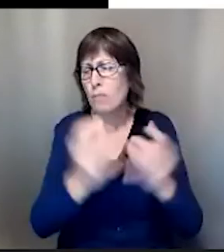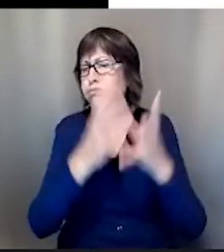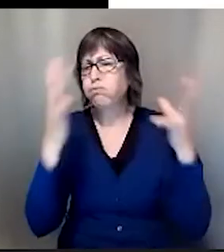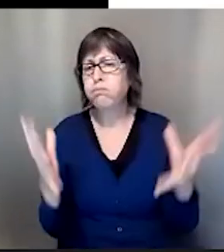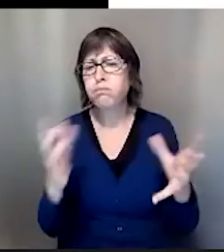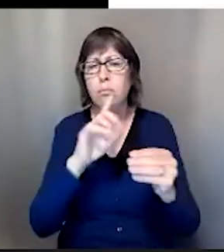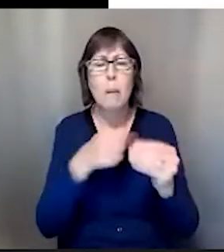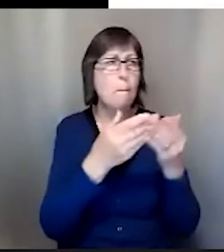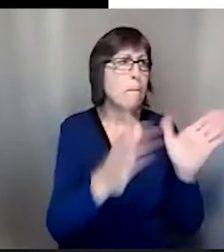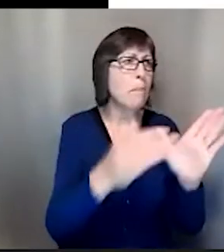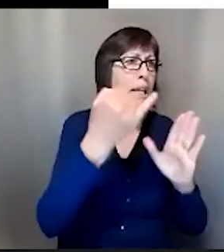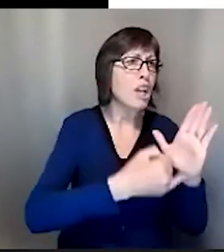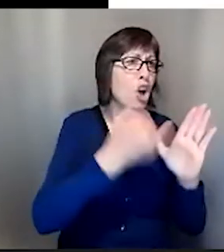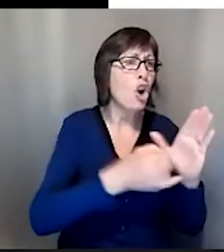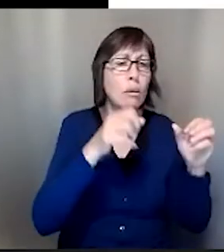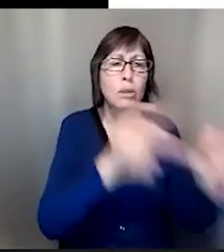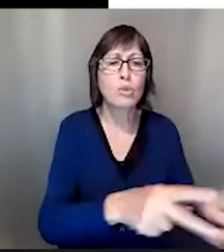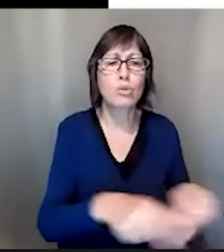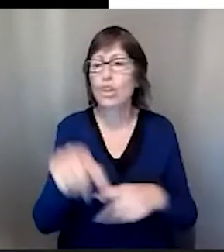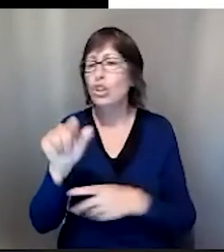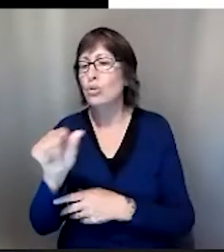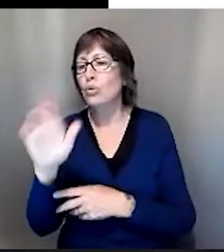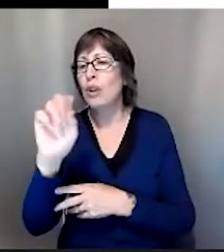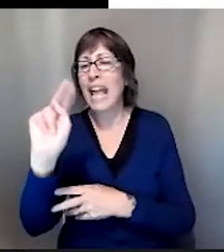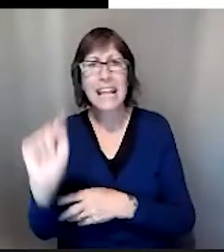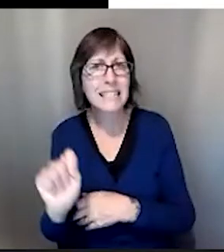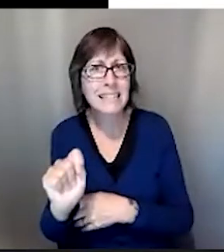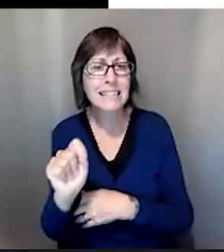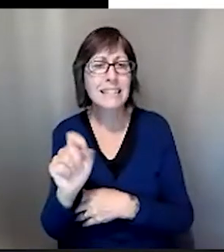opportunities, grant investment programs, to what’s available in our community. Before